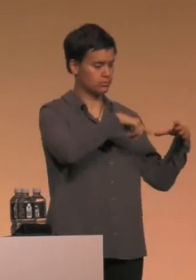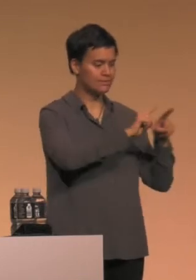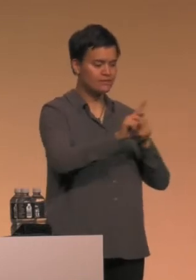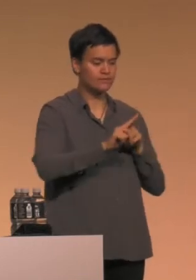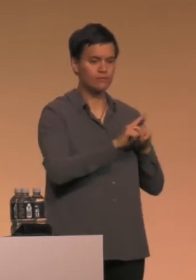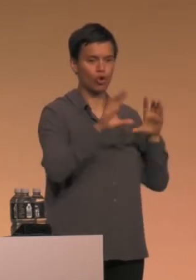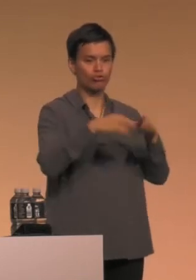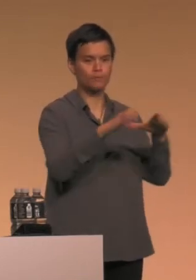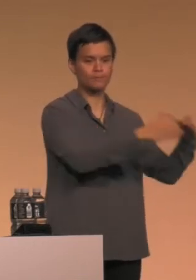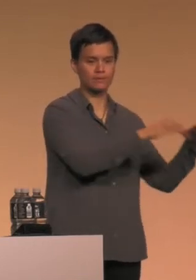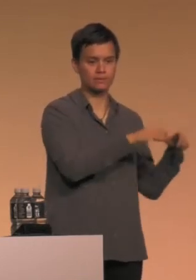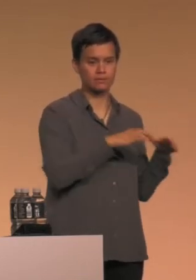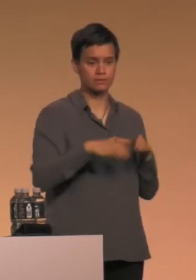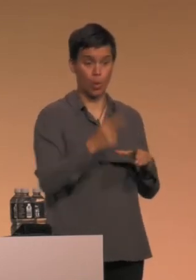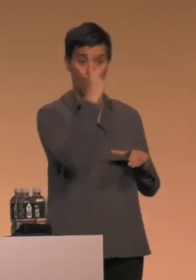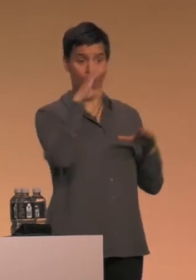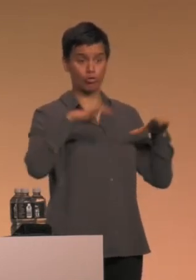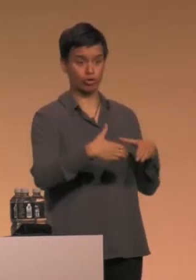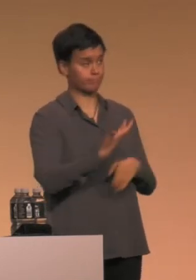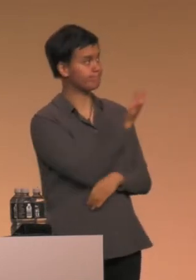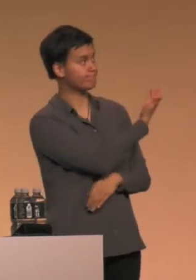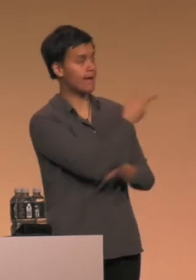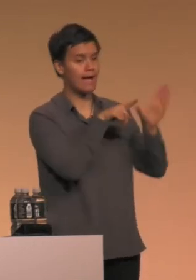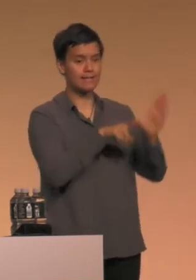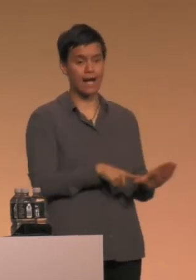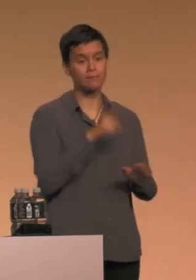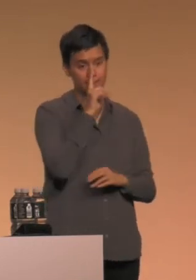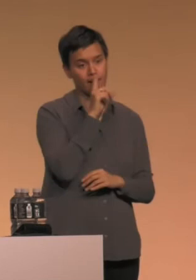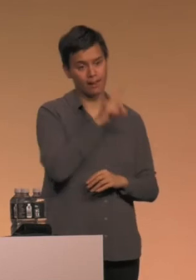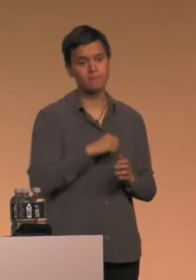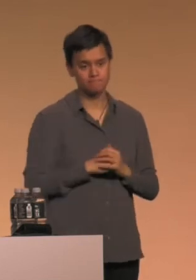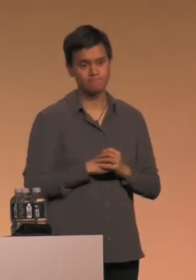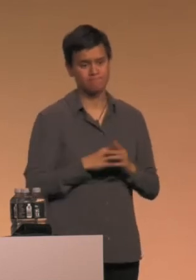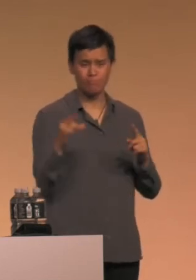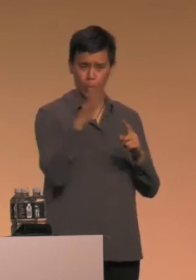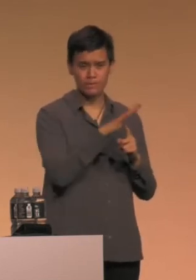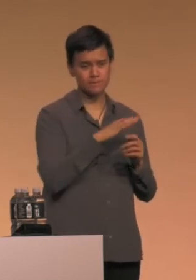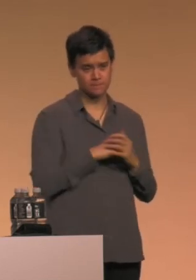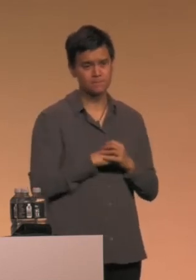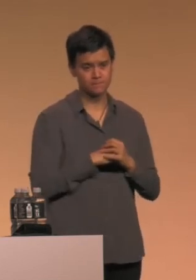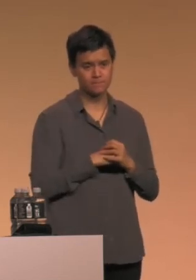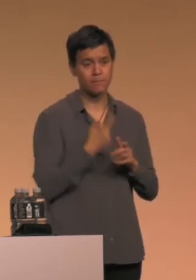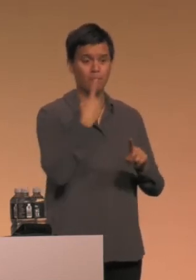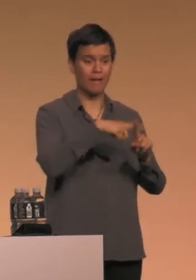And millennials are a really key part to that, as is those in middle age.